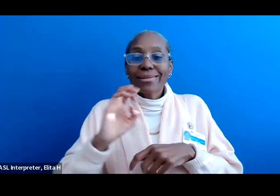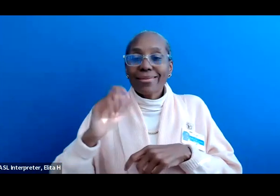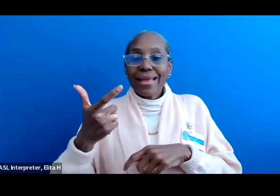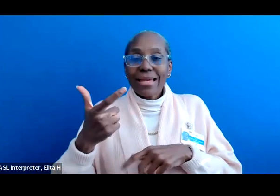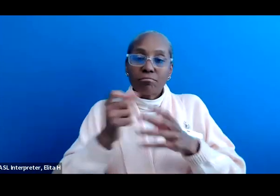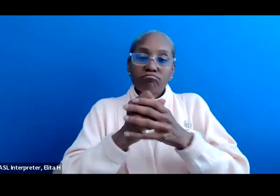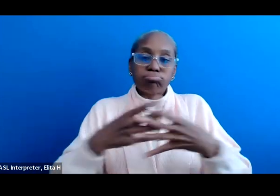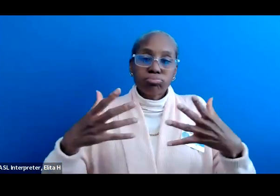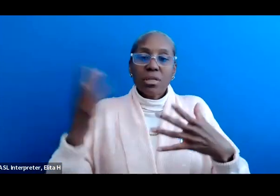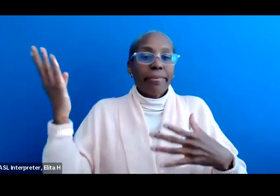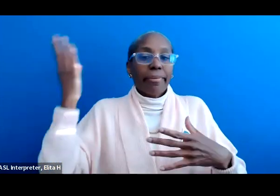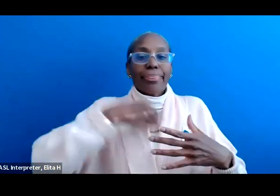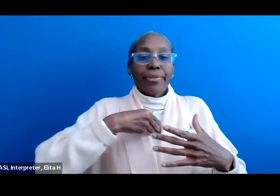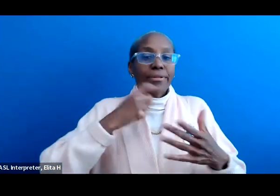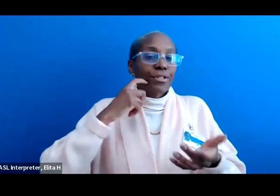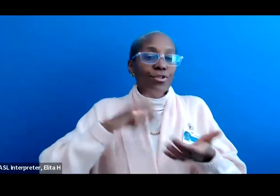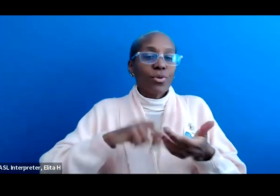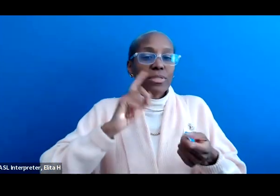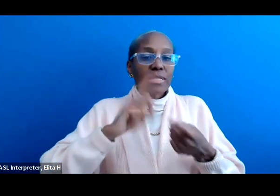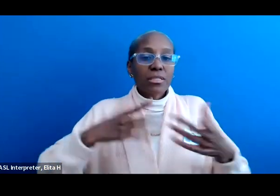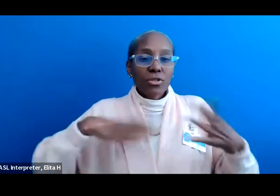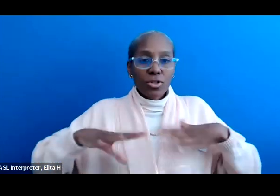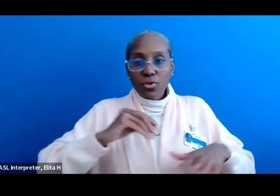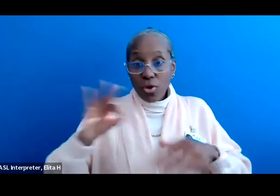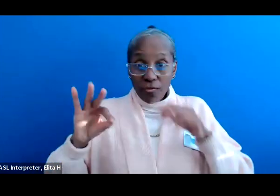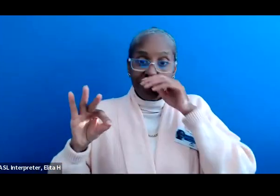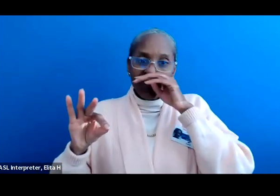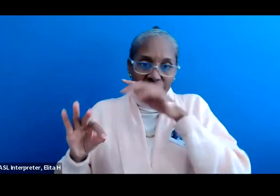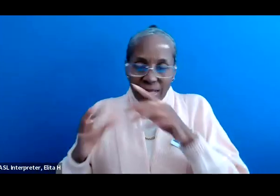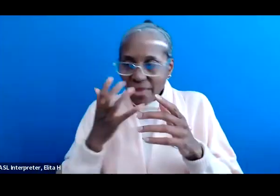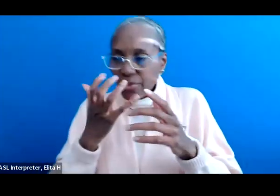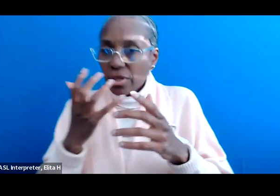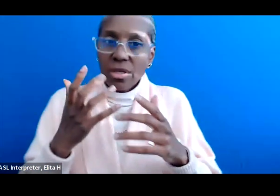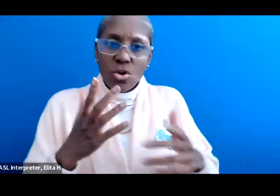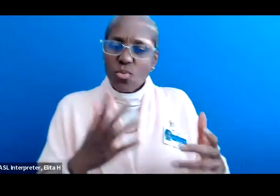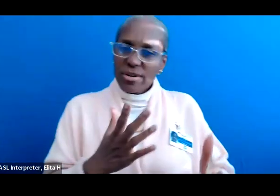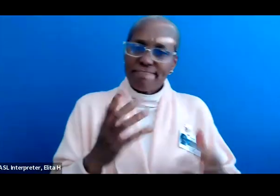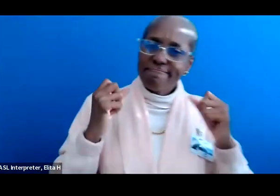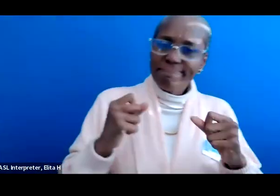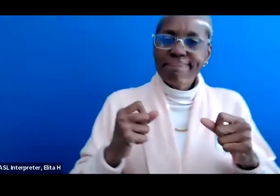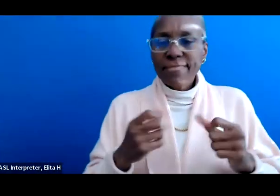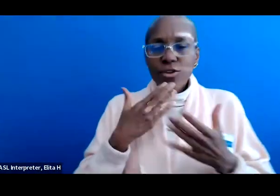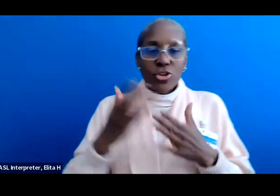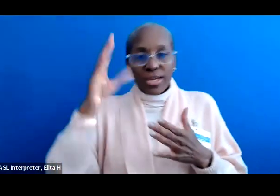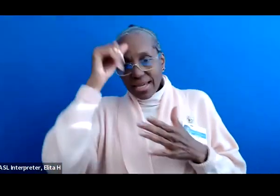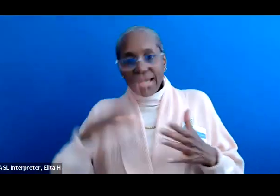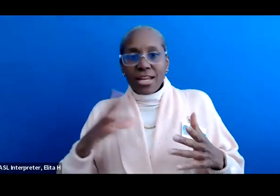swollen, but he didn't notice it until he took his clothes off. But I thought, what a hearty guy. And I thought, no wonder you're so successful.